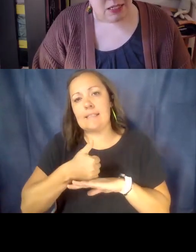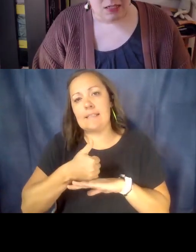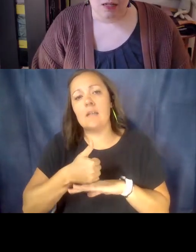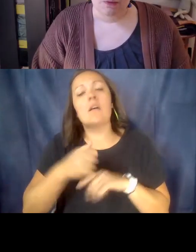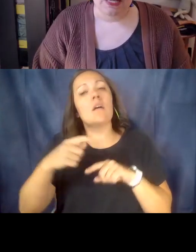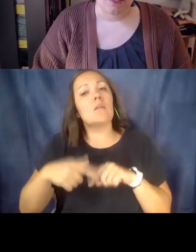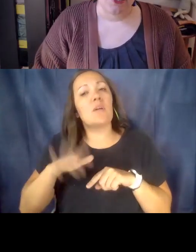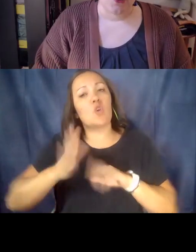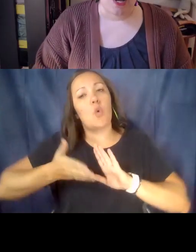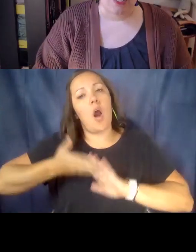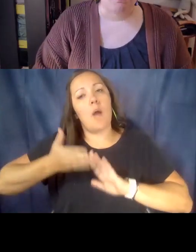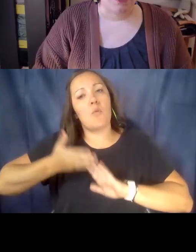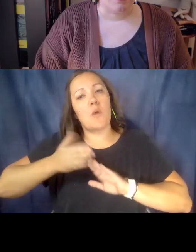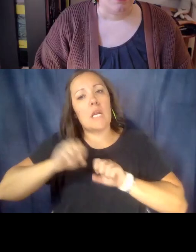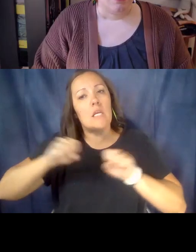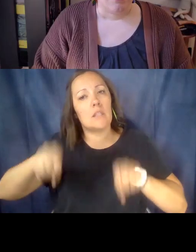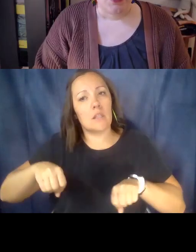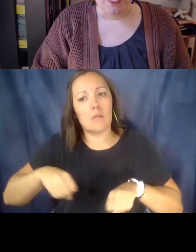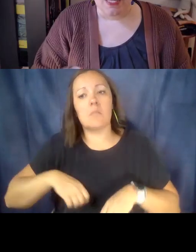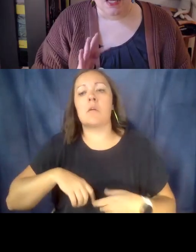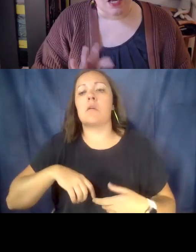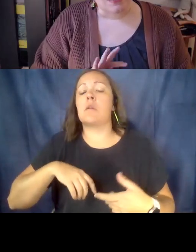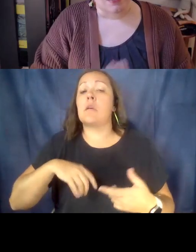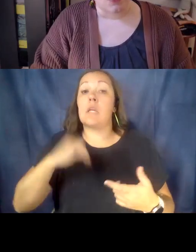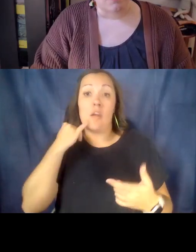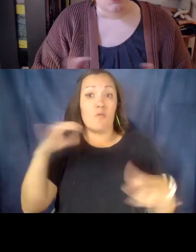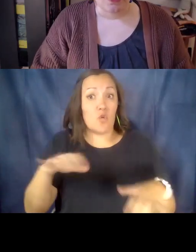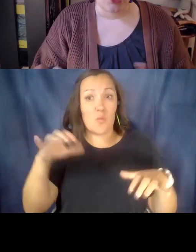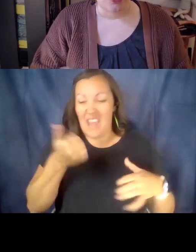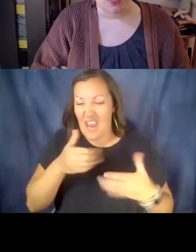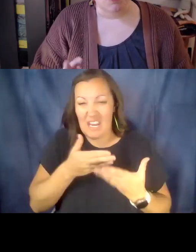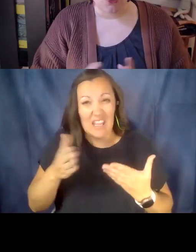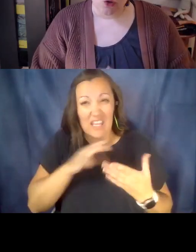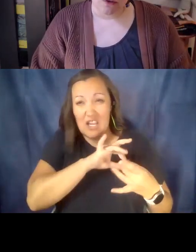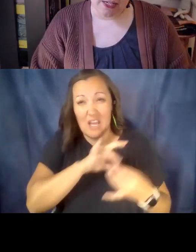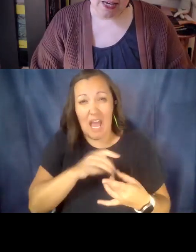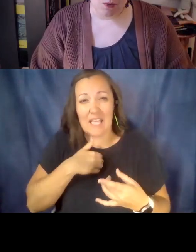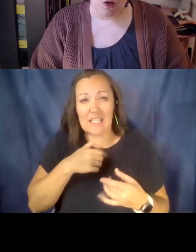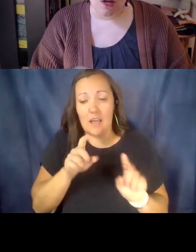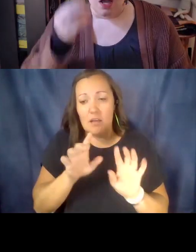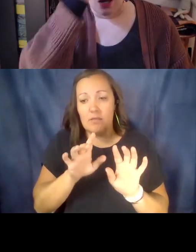system and your UI, but if you are doing anything that has any switch type of control for example,